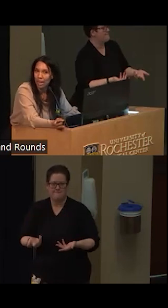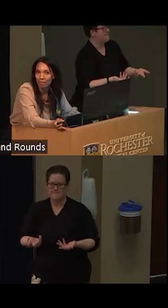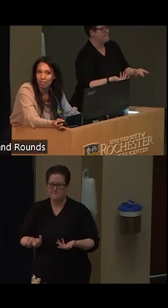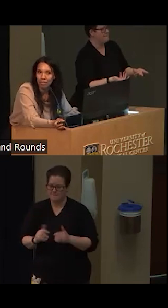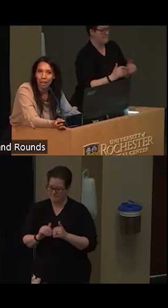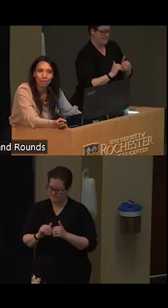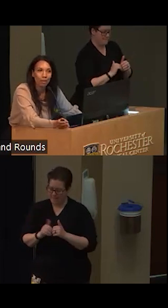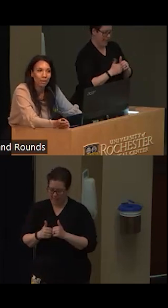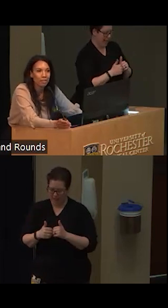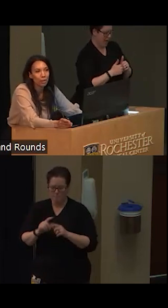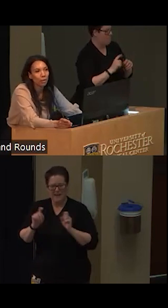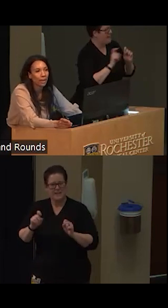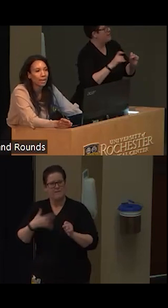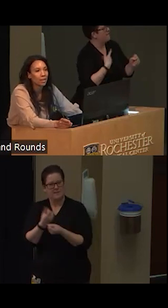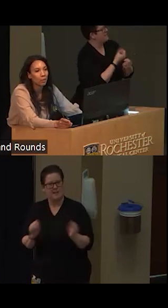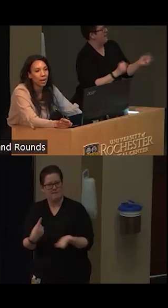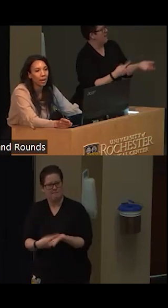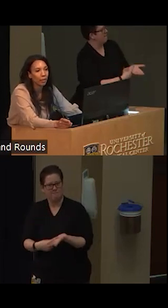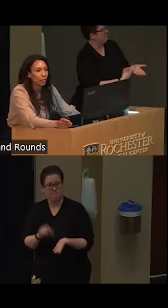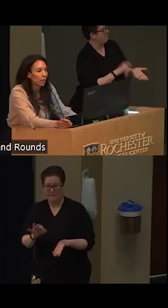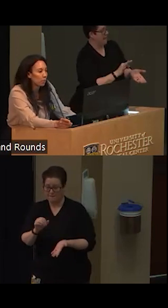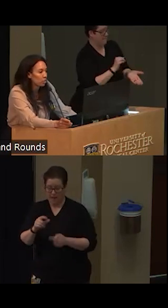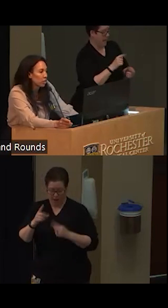safe to talk about it because if we don't recognize it we're not going to be able to